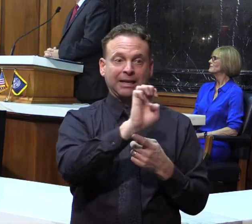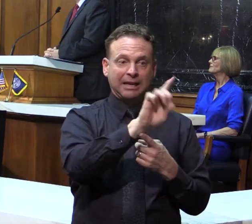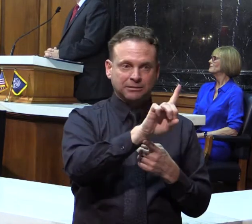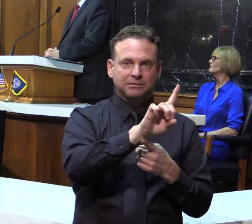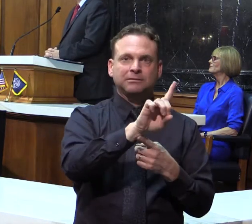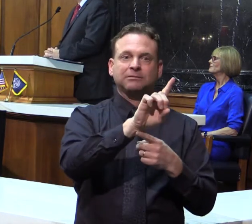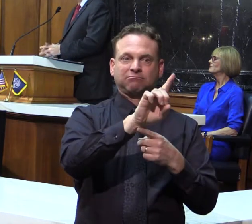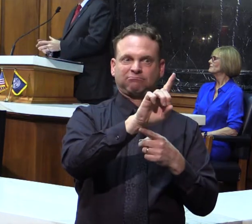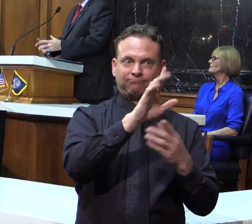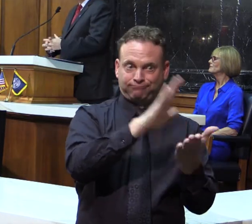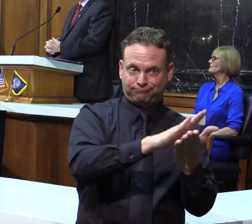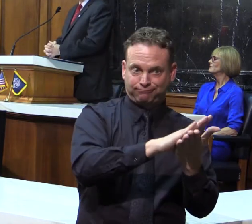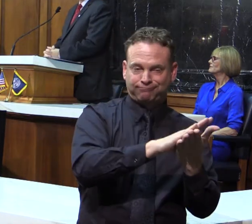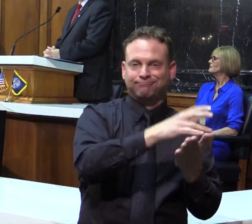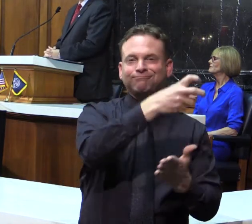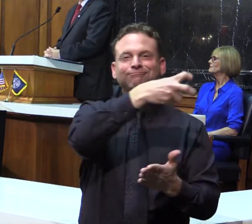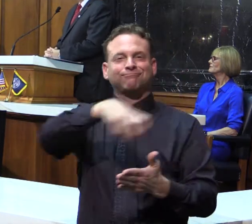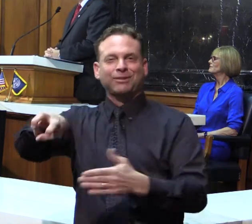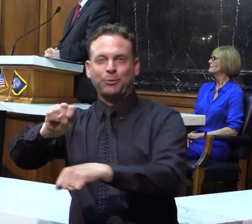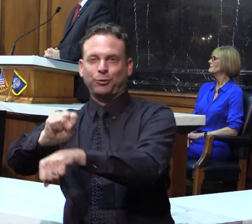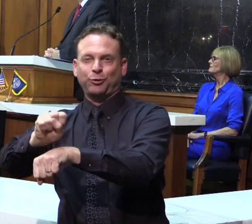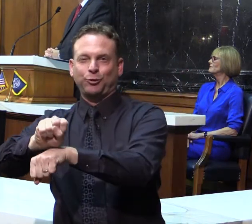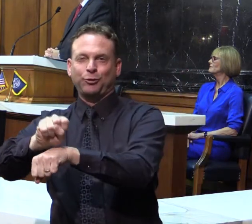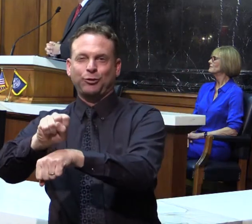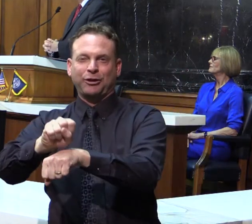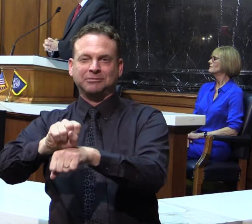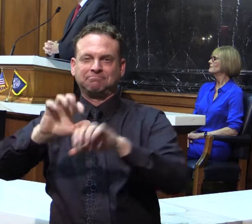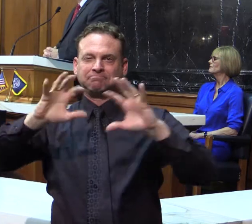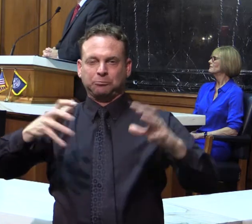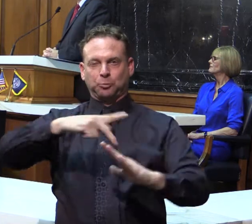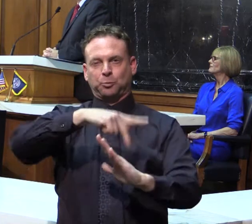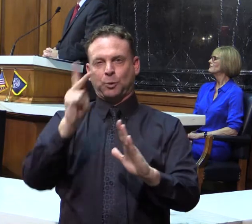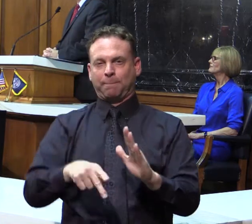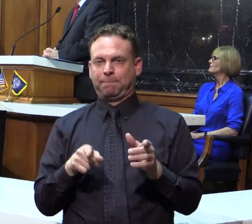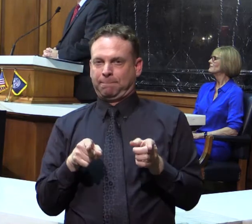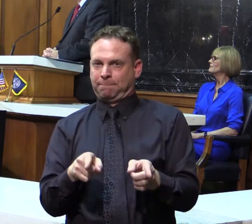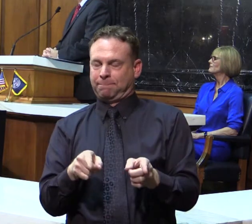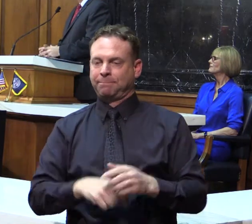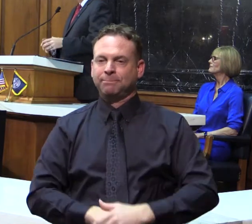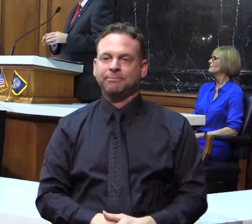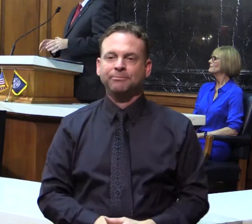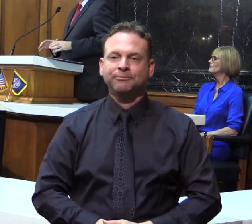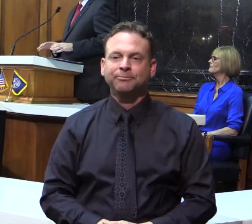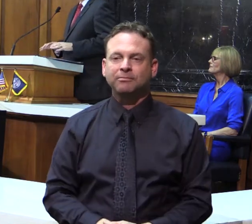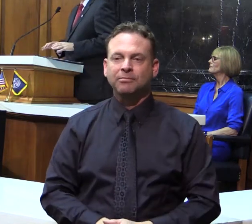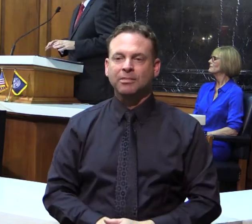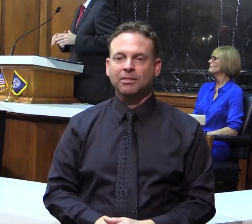Lubbers … DWD Commissioner Fred Payne … and OMB Director Micah Vincent – to set the